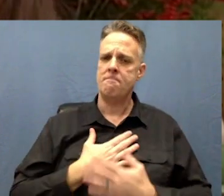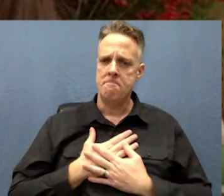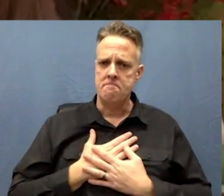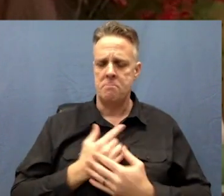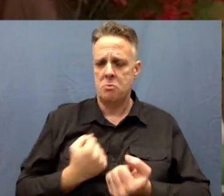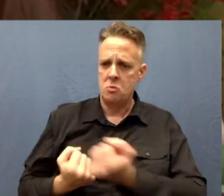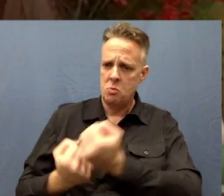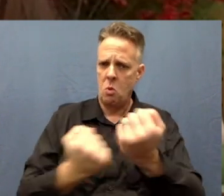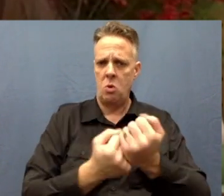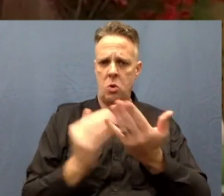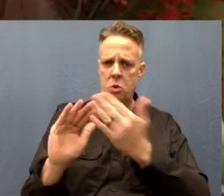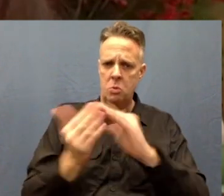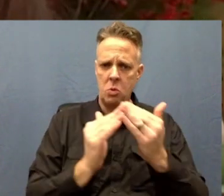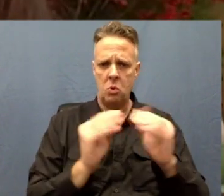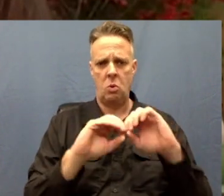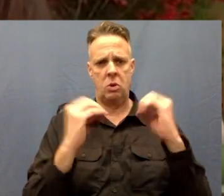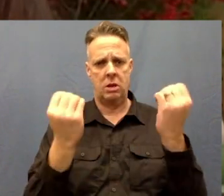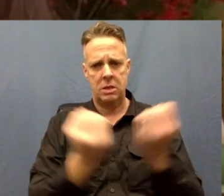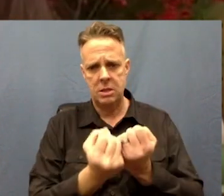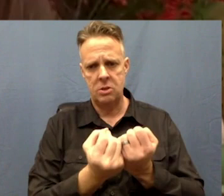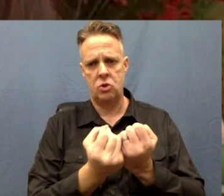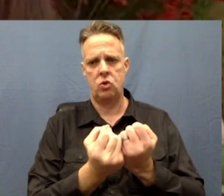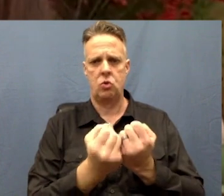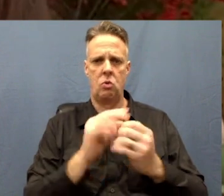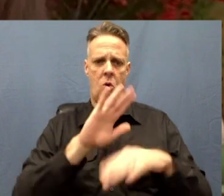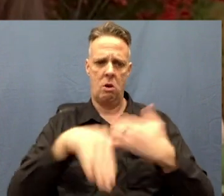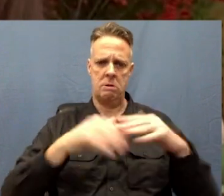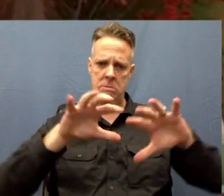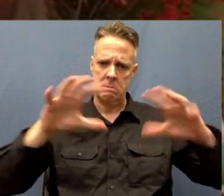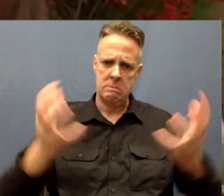ORGANIZATIONS WHO HAVE MOBILIZED TO ADVOCATE FOR THIS VITAL NEED. FRONT LINE WORKERS FACING